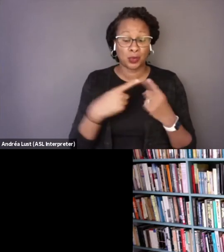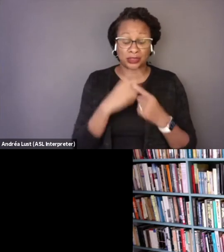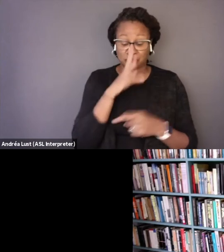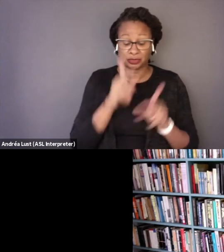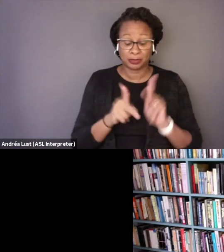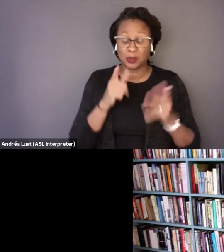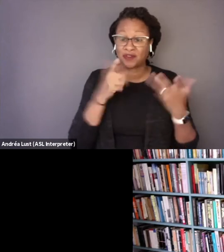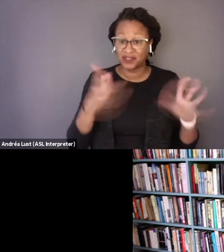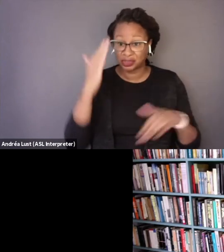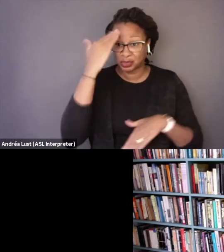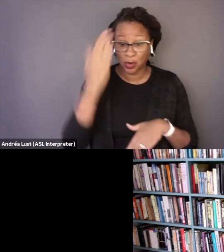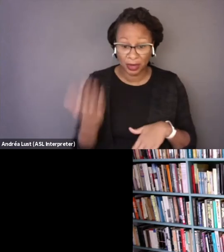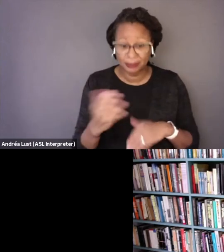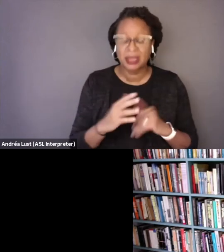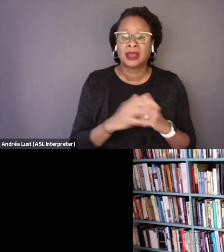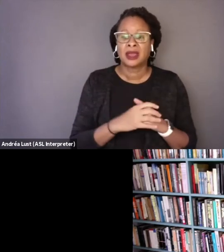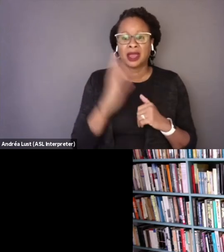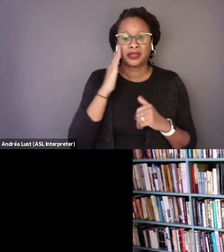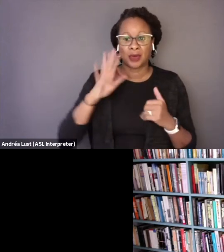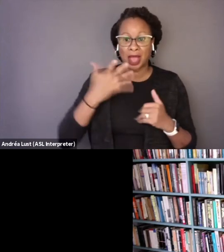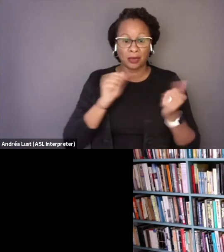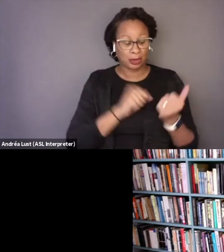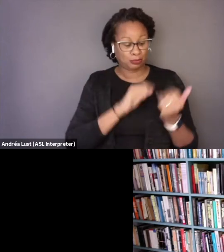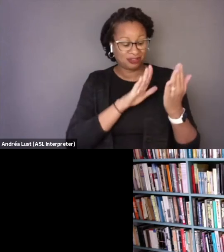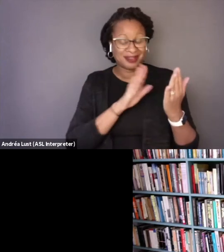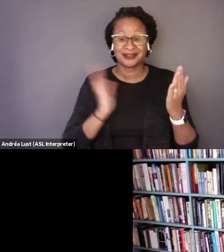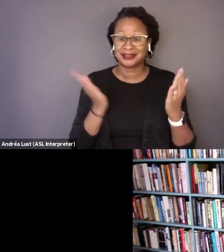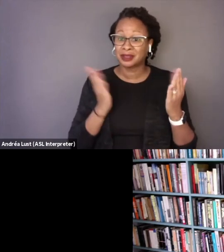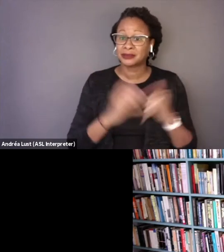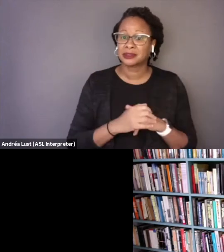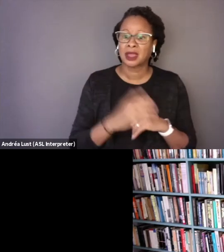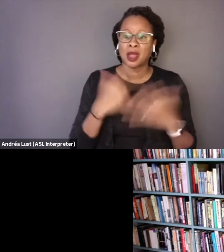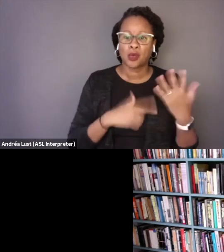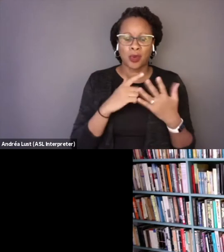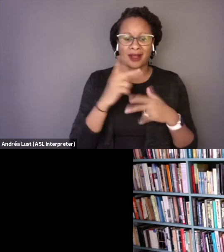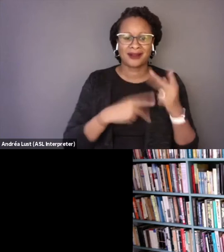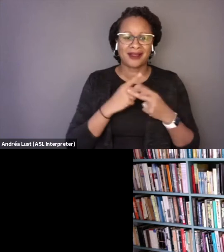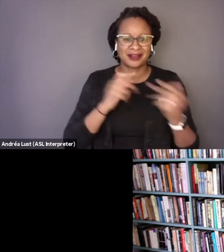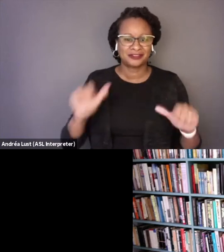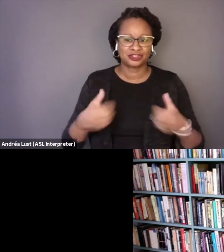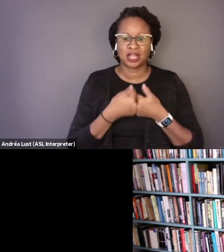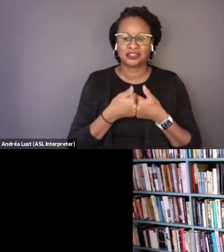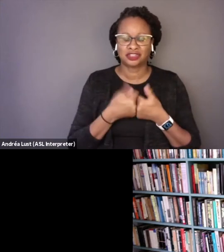and knew how he presented himself, is what sort of challenges were involved in getting deeper,